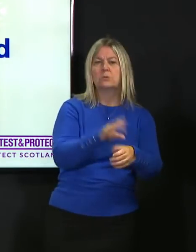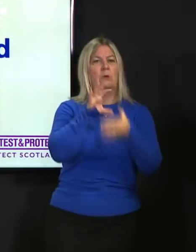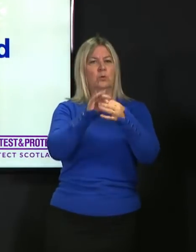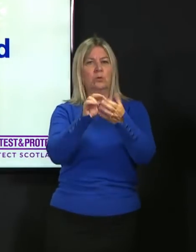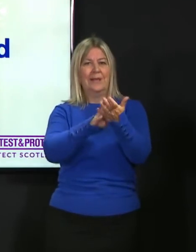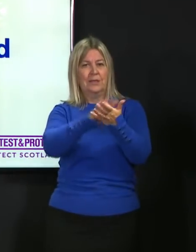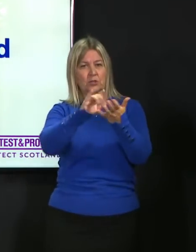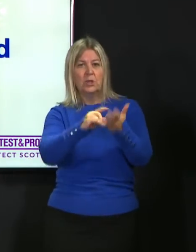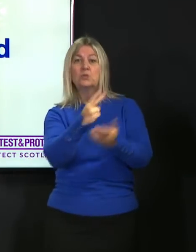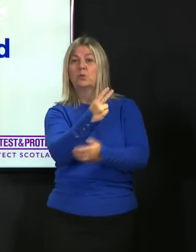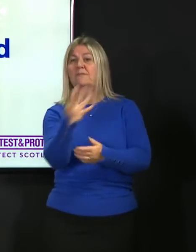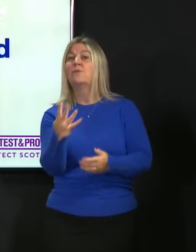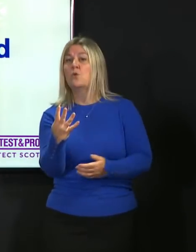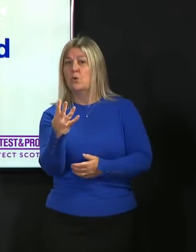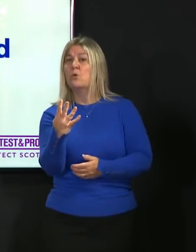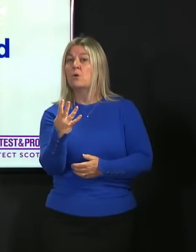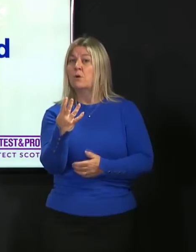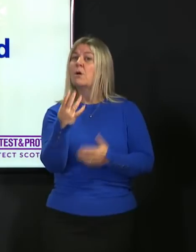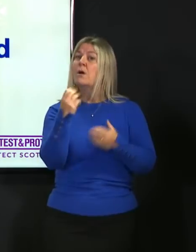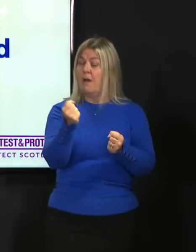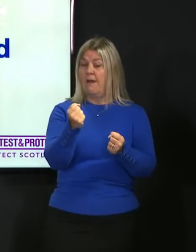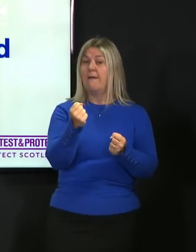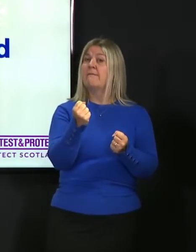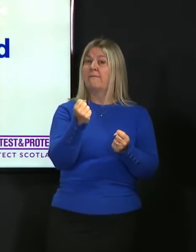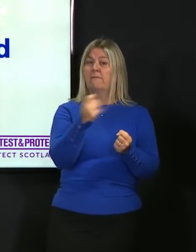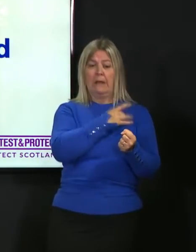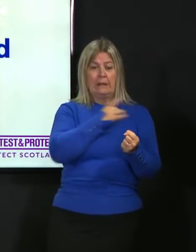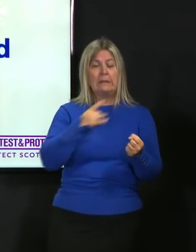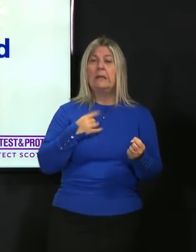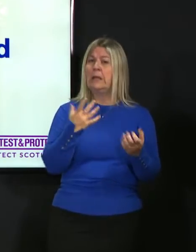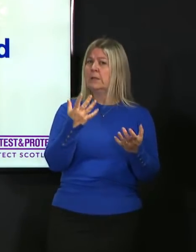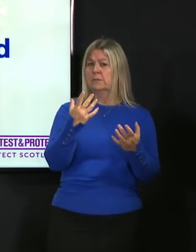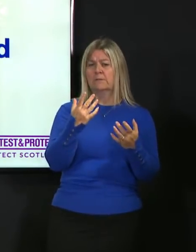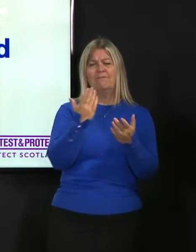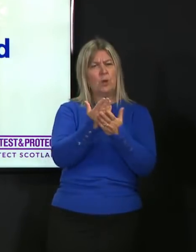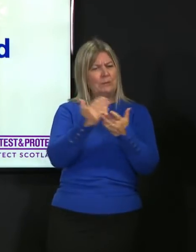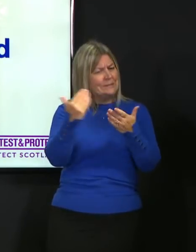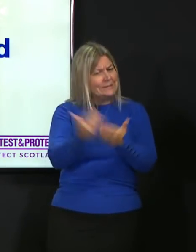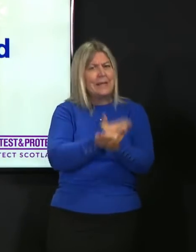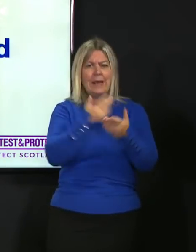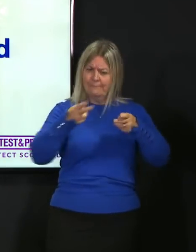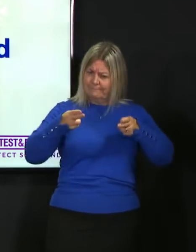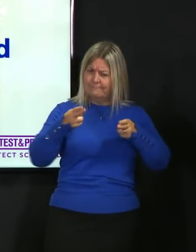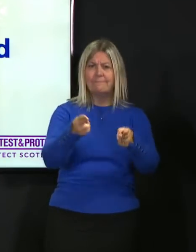pathways so that people are safe and having very very safe delivery of care right through